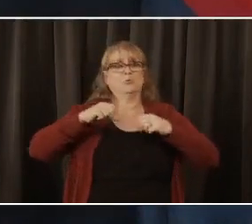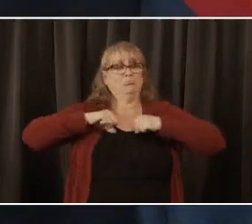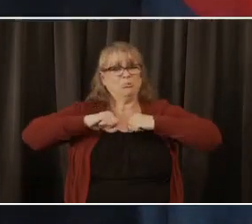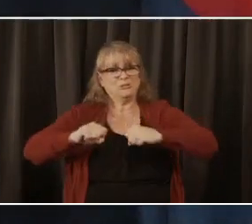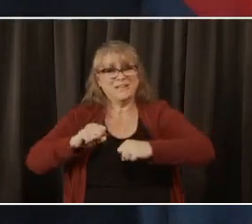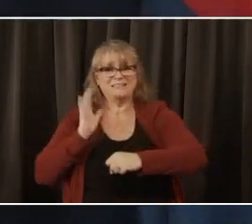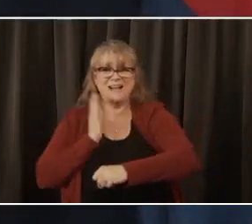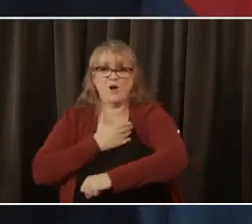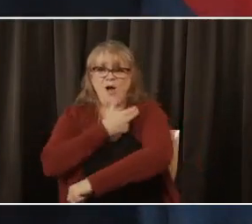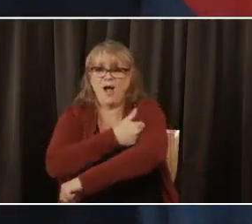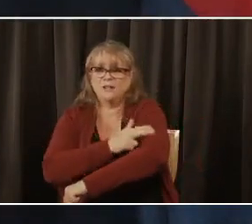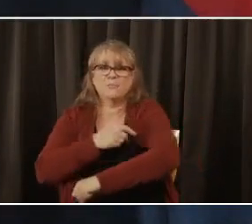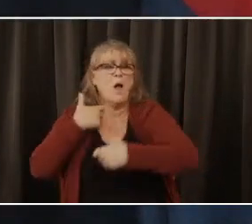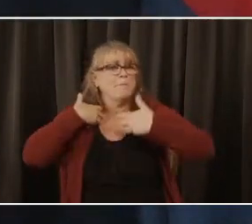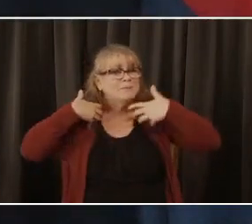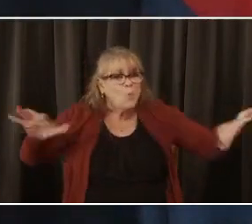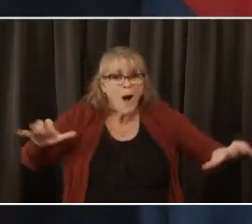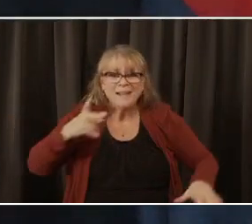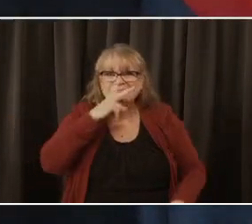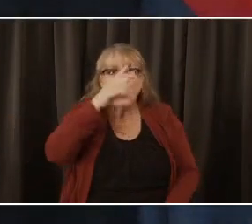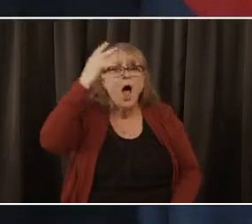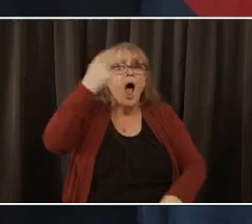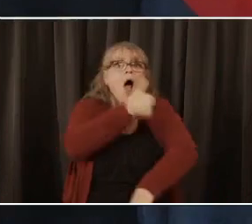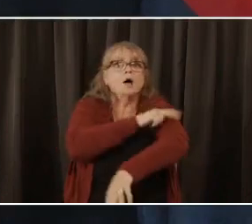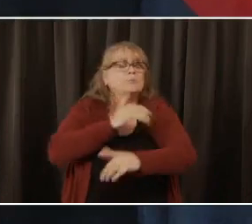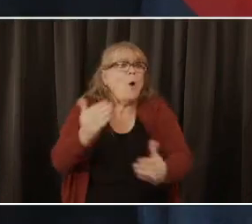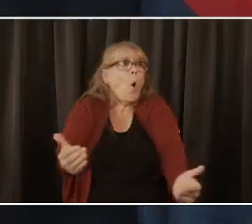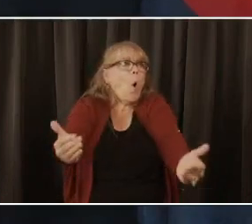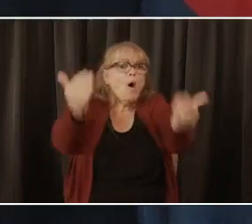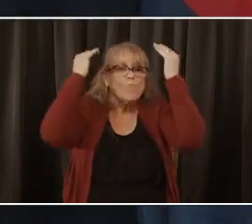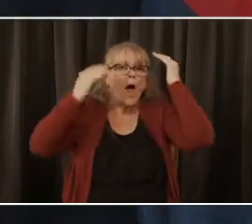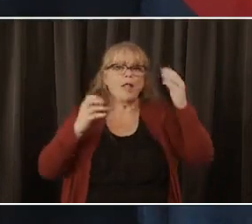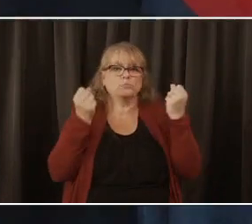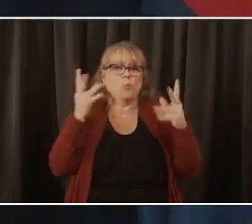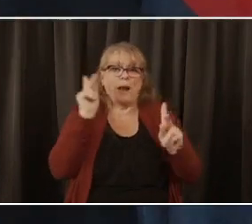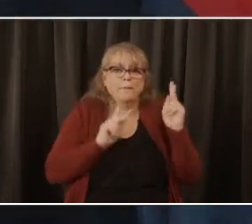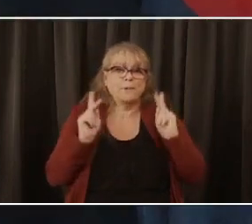should continue to take these precautions for a few more weeks or months until you